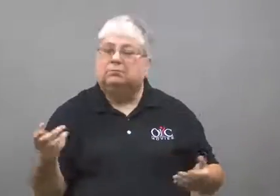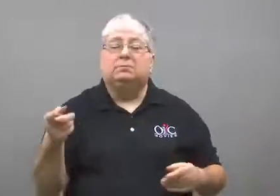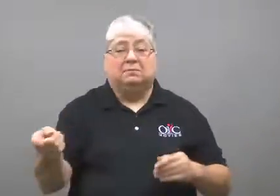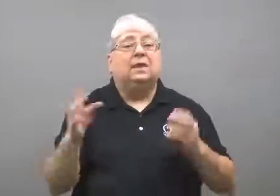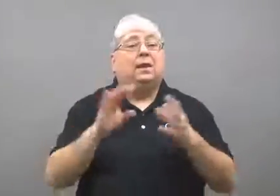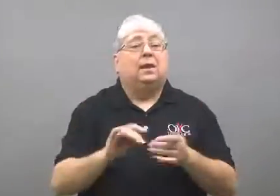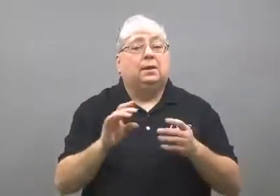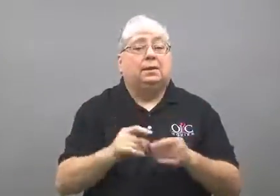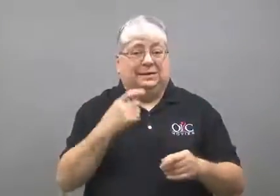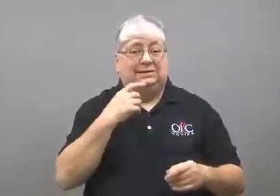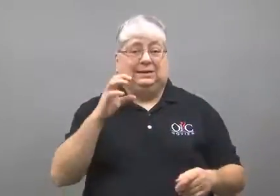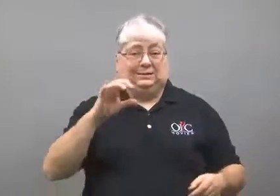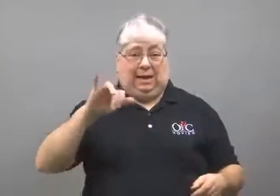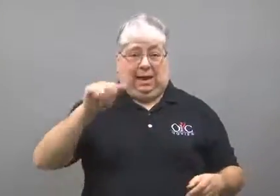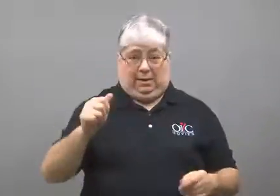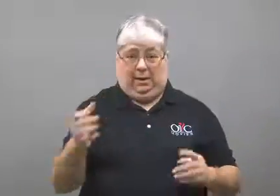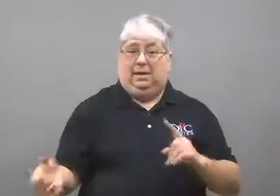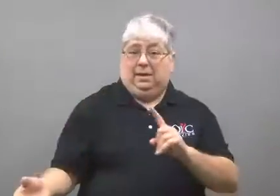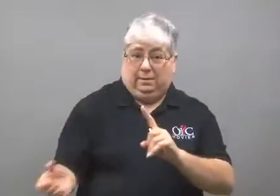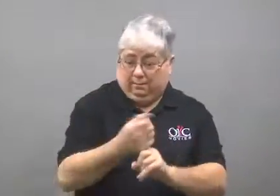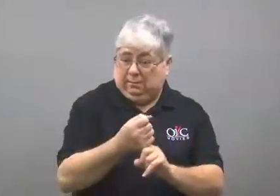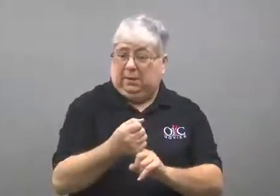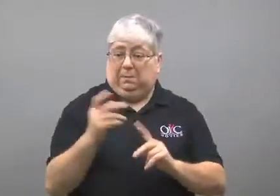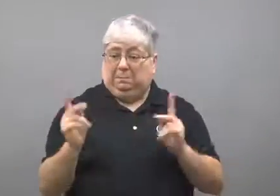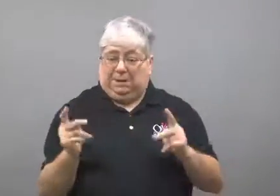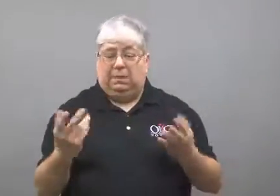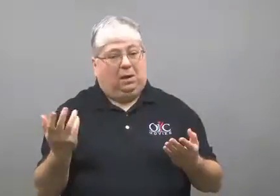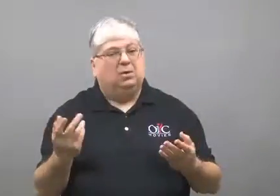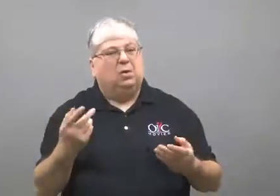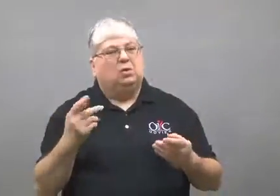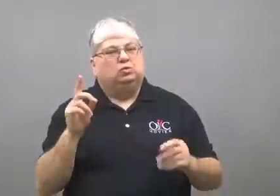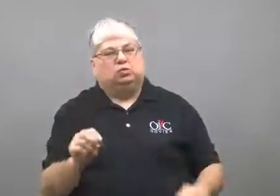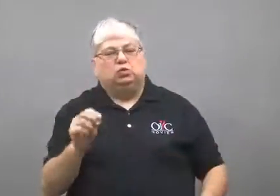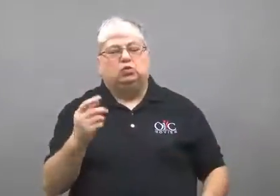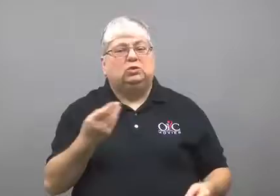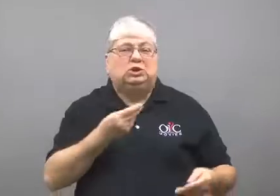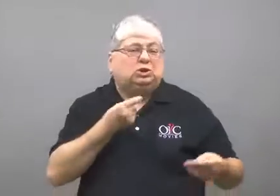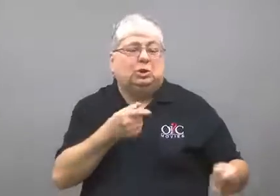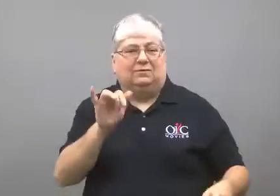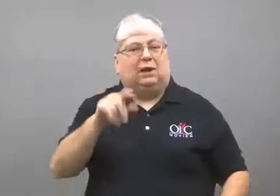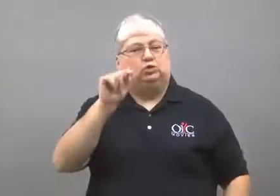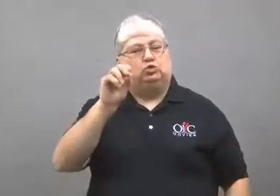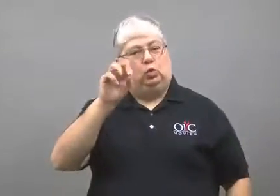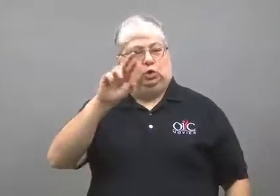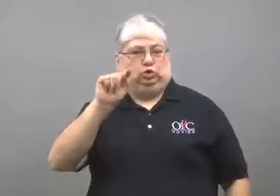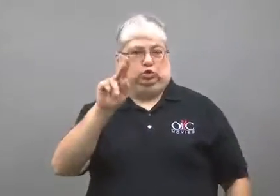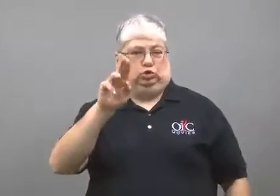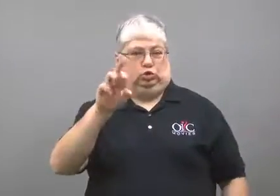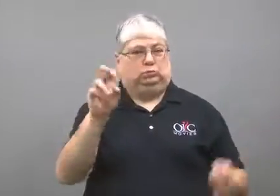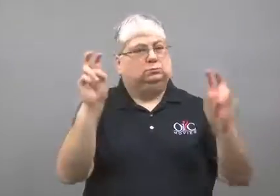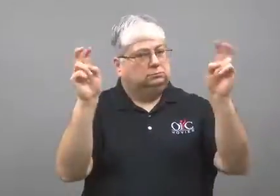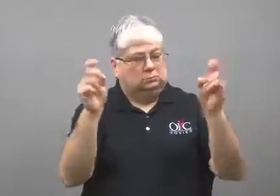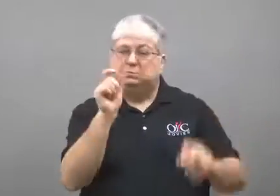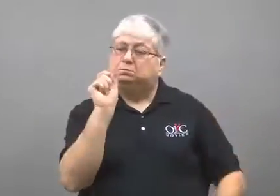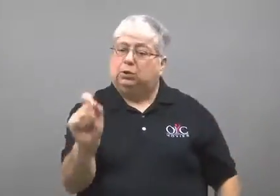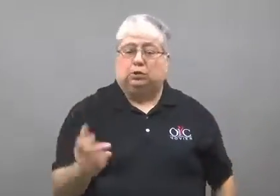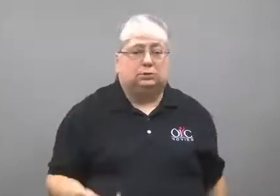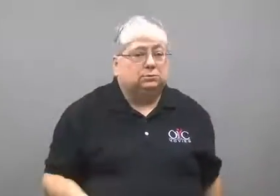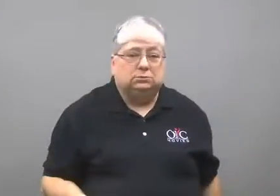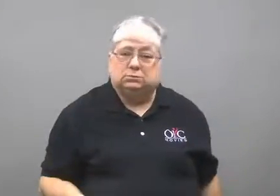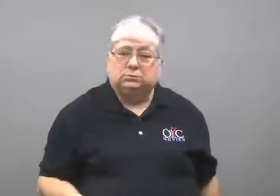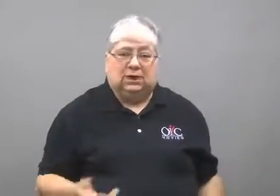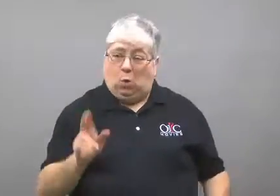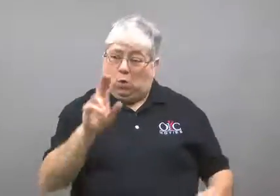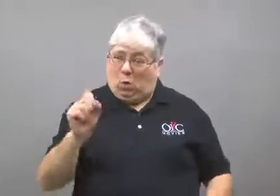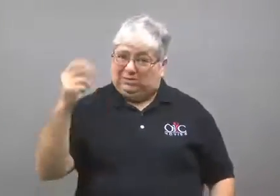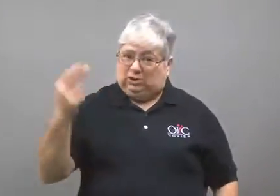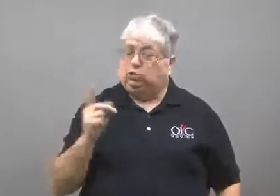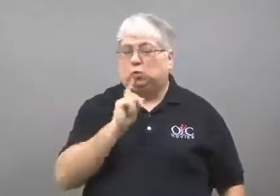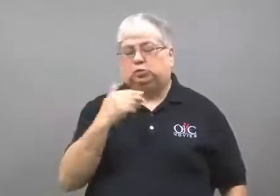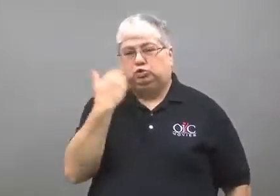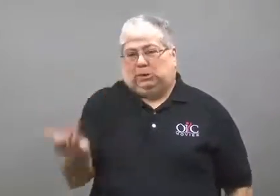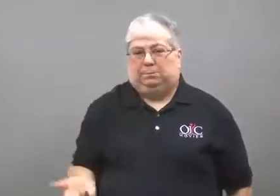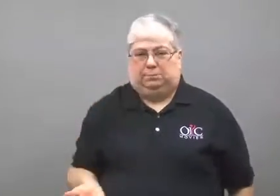She said what the CIA did to detainees was no less than torture.